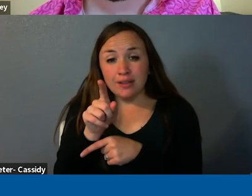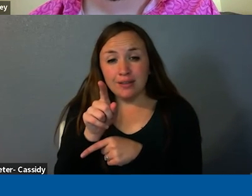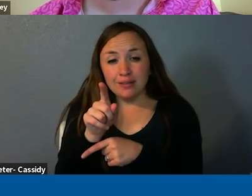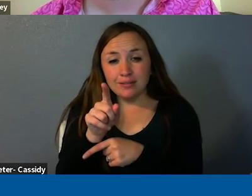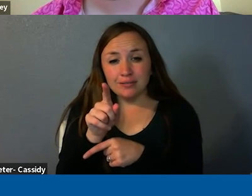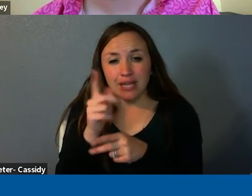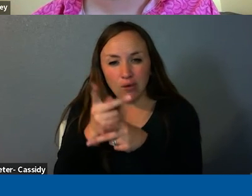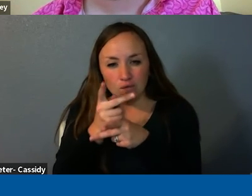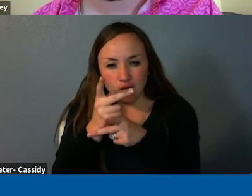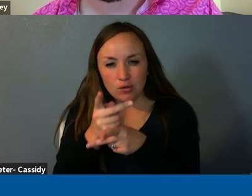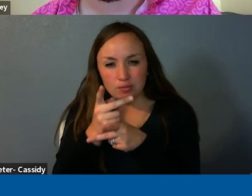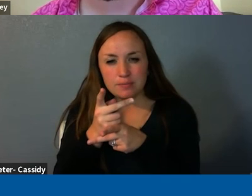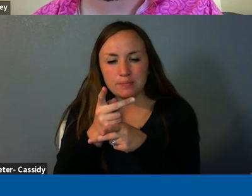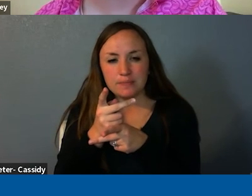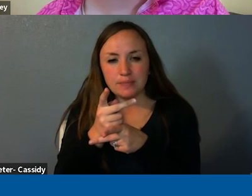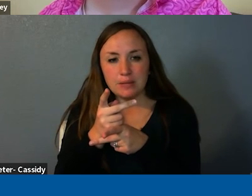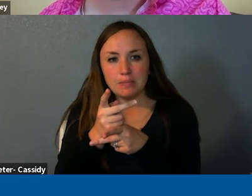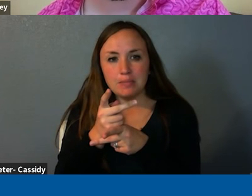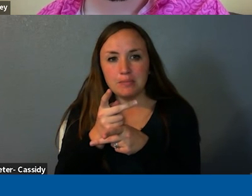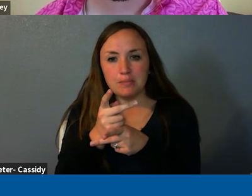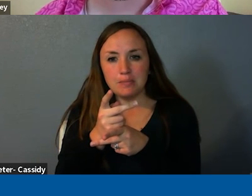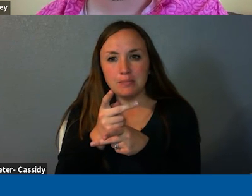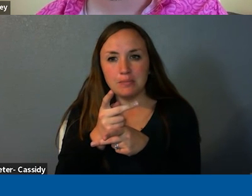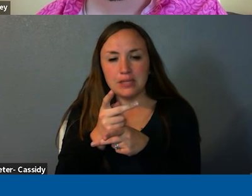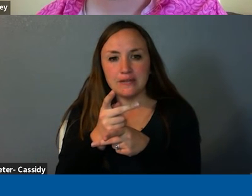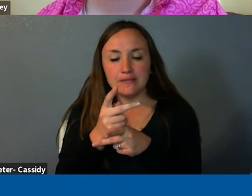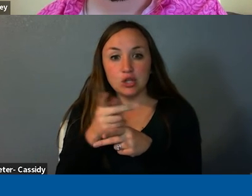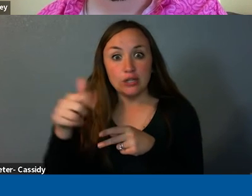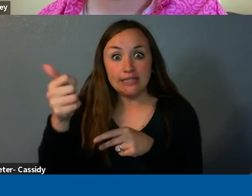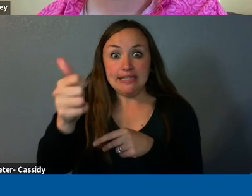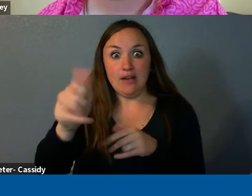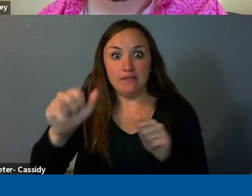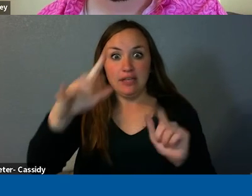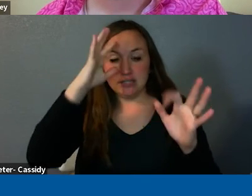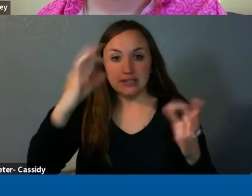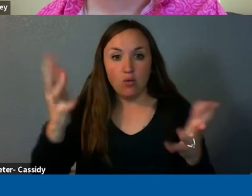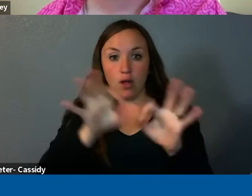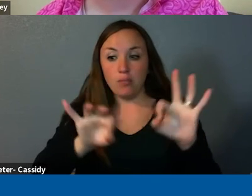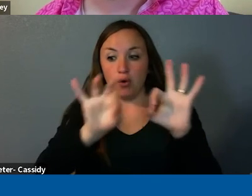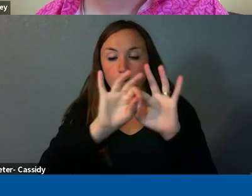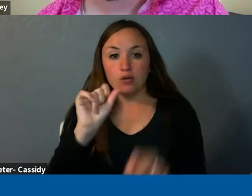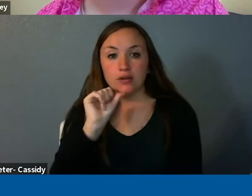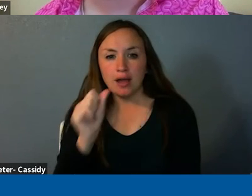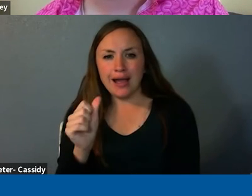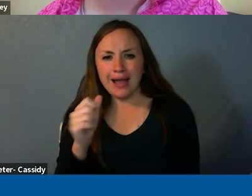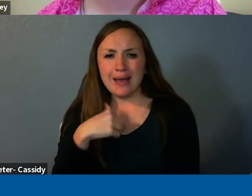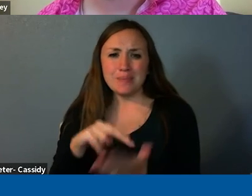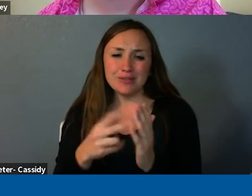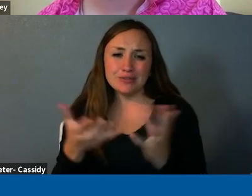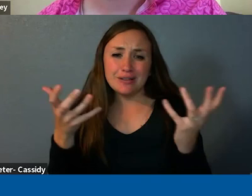of being the arbiter of what's important and not, by which I mean, there's a lot of power to consider here